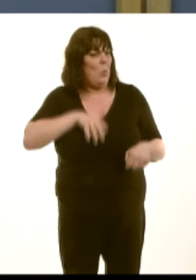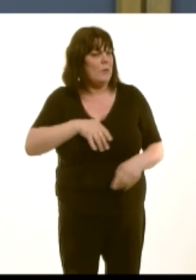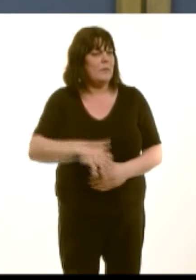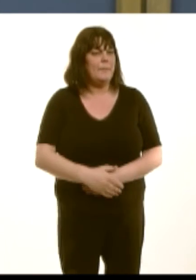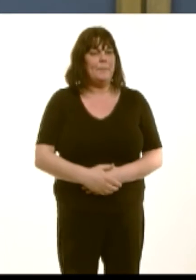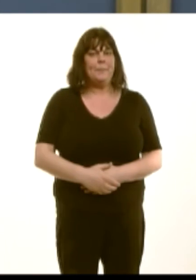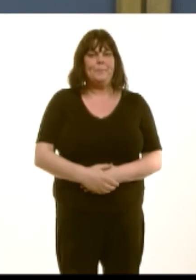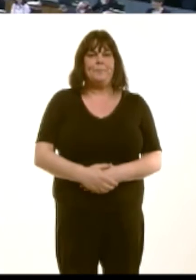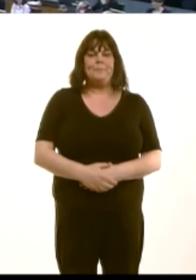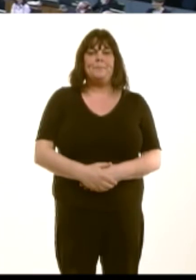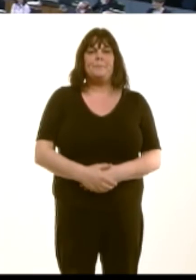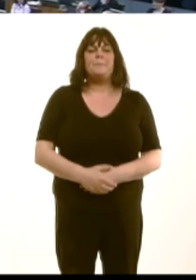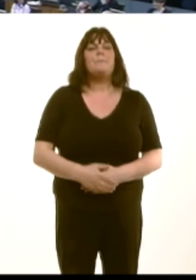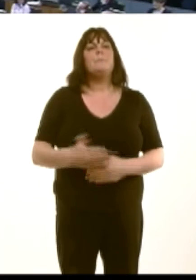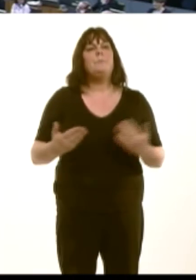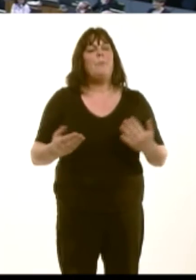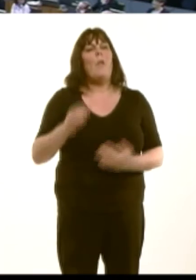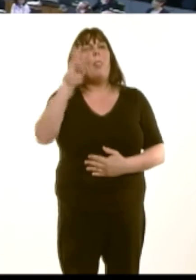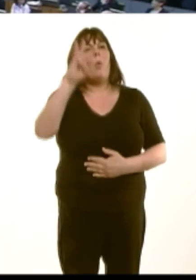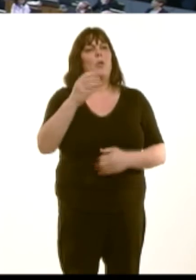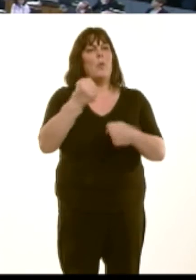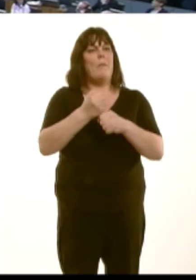Russell George: First Minister, the Welsh Government is considering a flat-rate model,